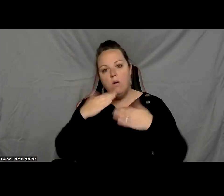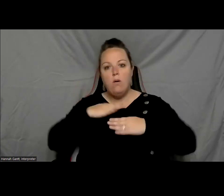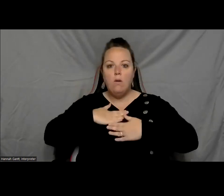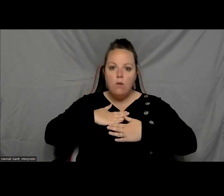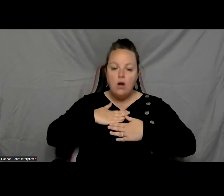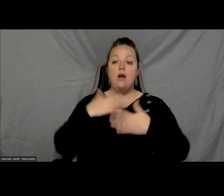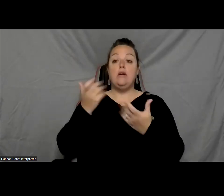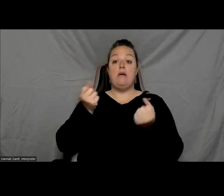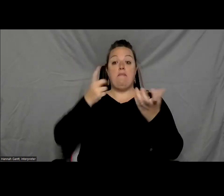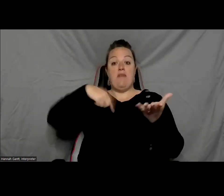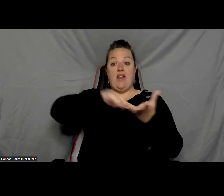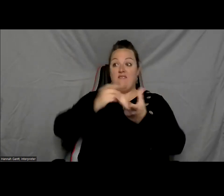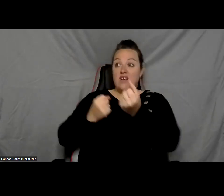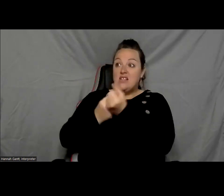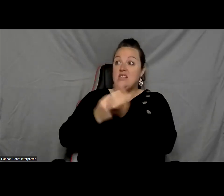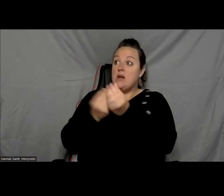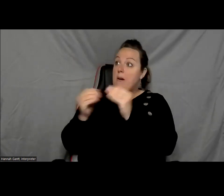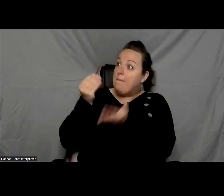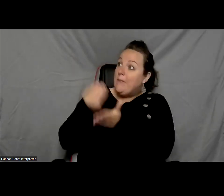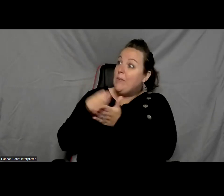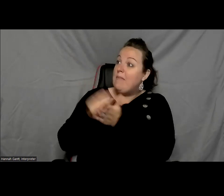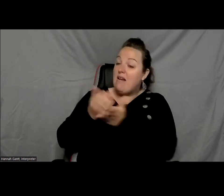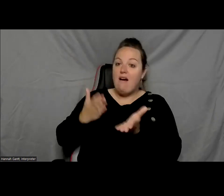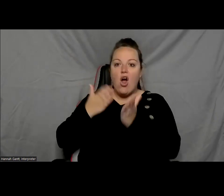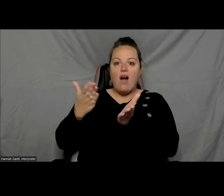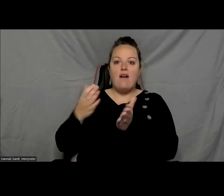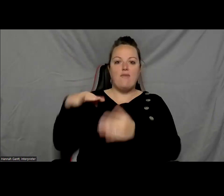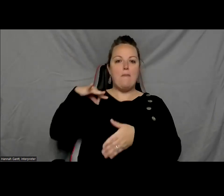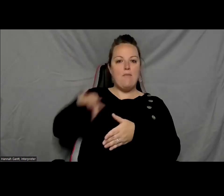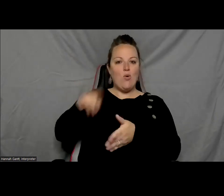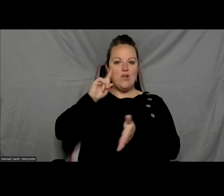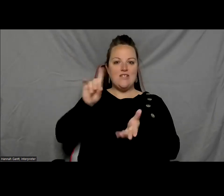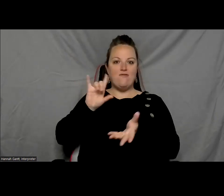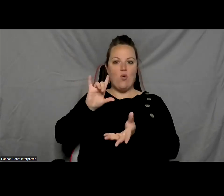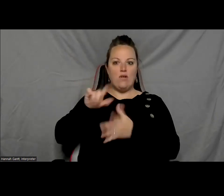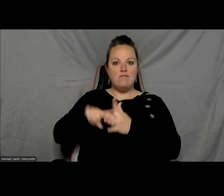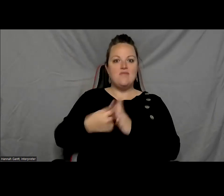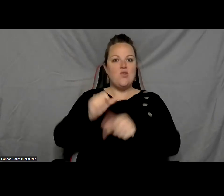to increase wages and offer incentives like sign on bonuses and relocation funds to get